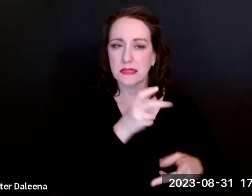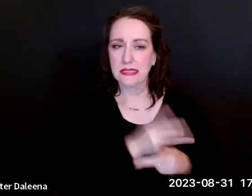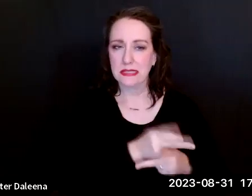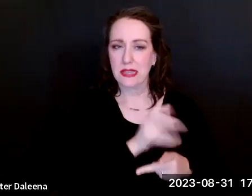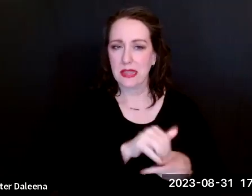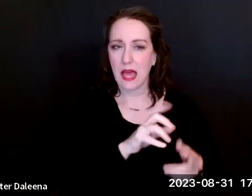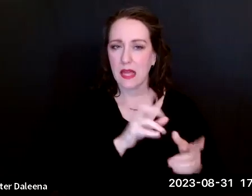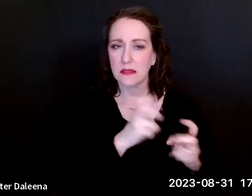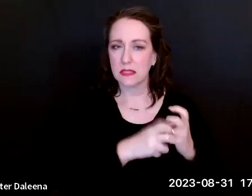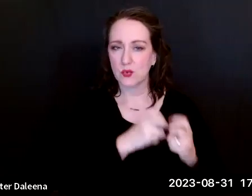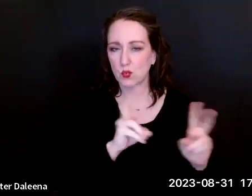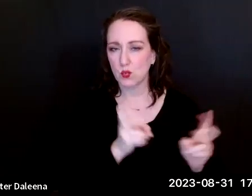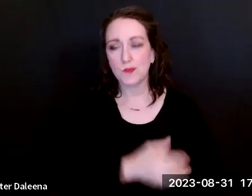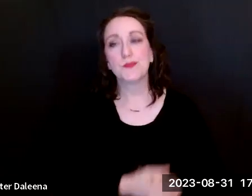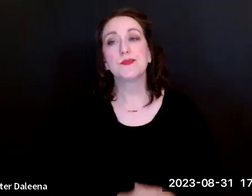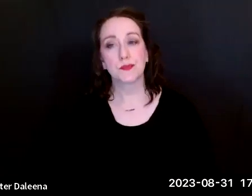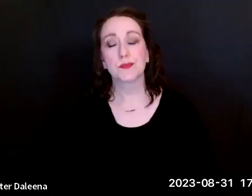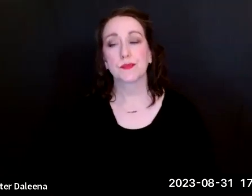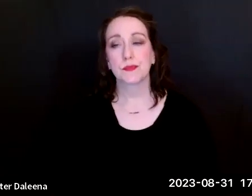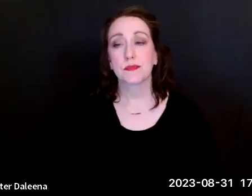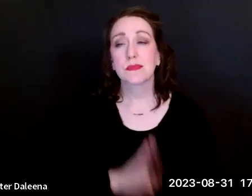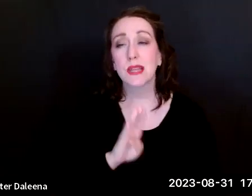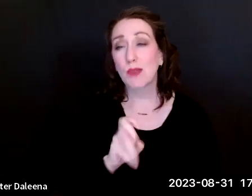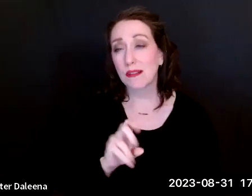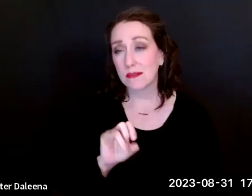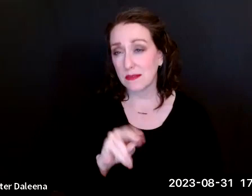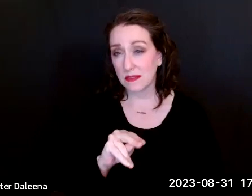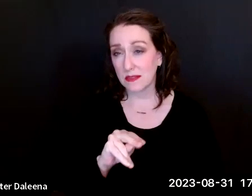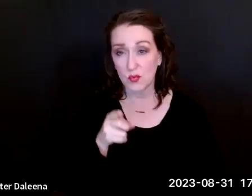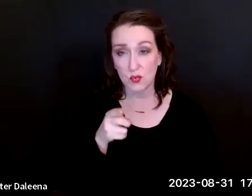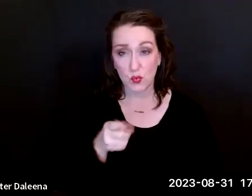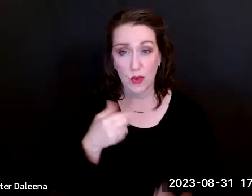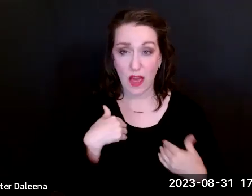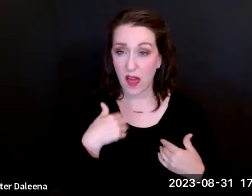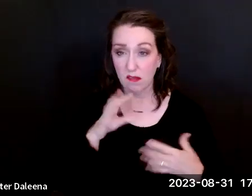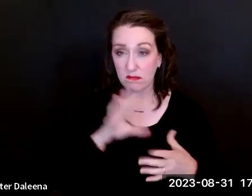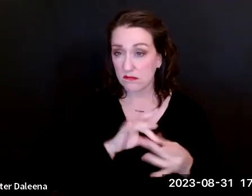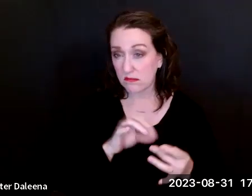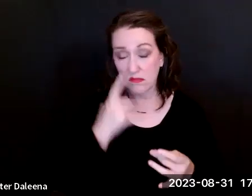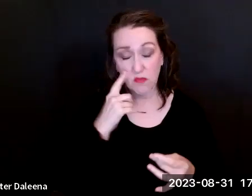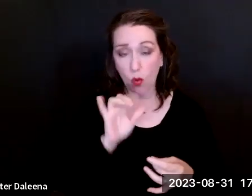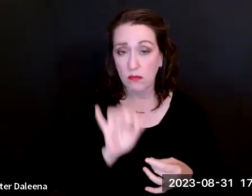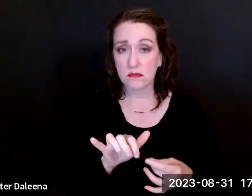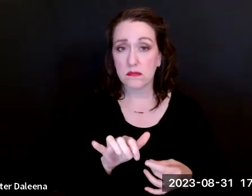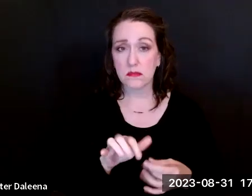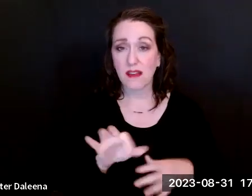um uh Brandon do you have anything you want to add on the uh functional side of that